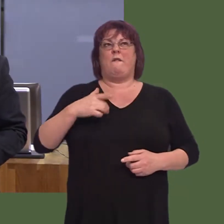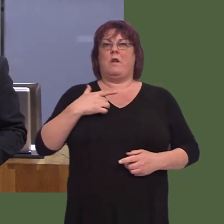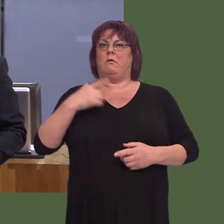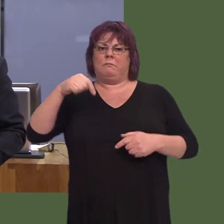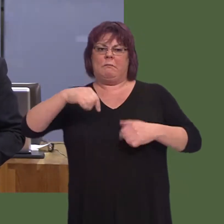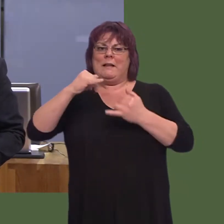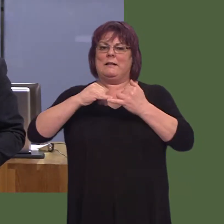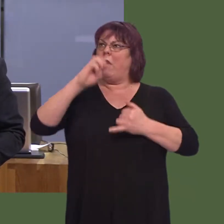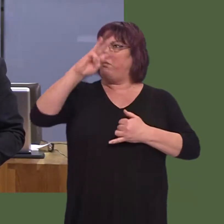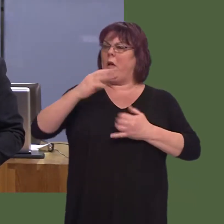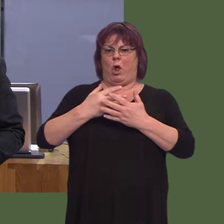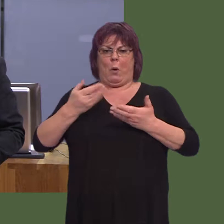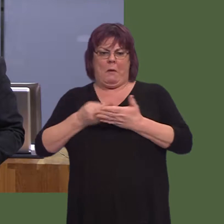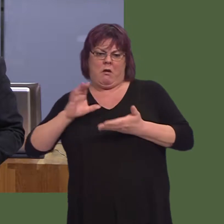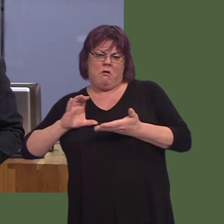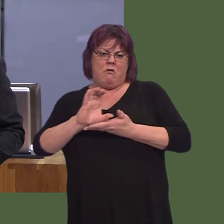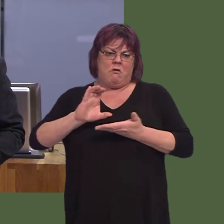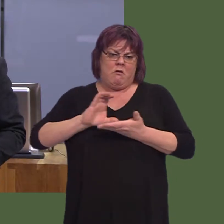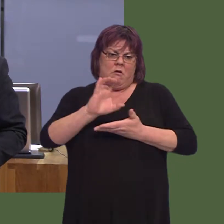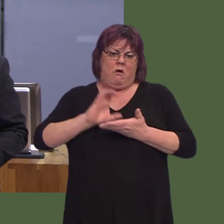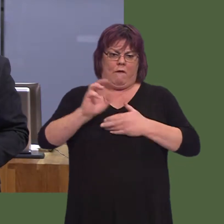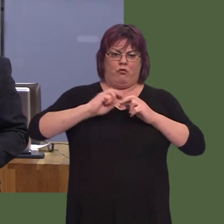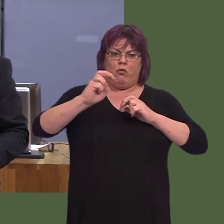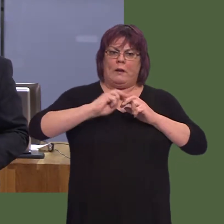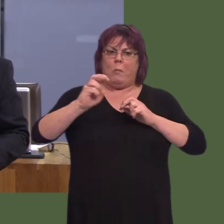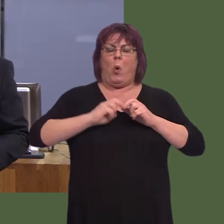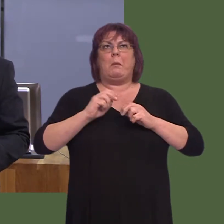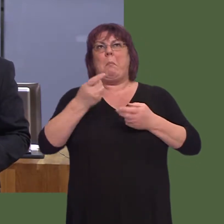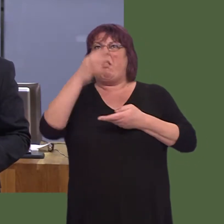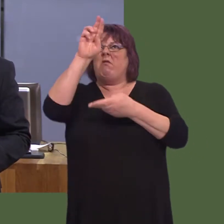in south Wales in the transport infrastructure and that in the north.